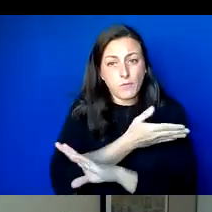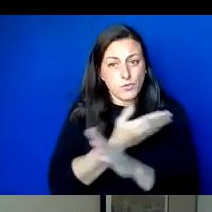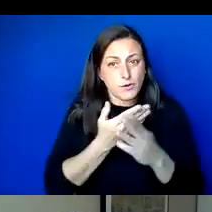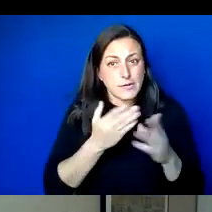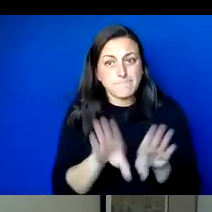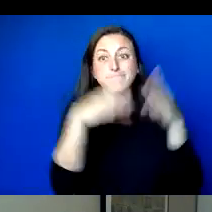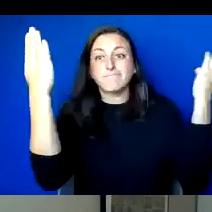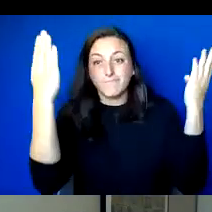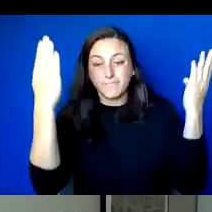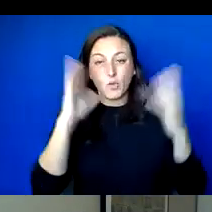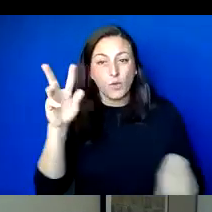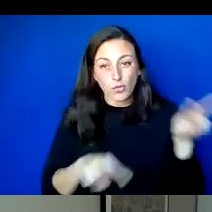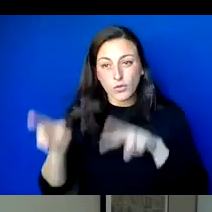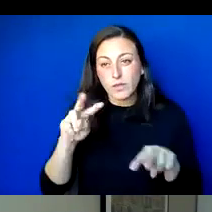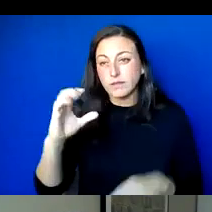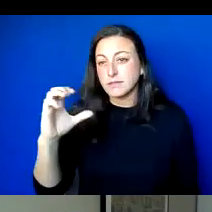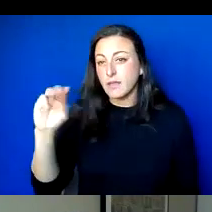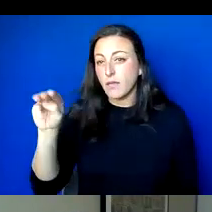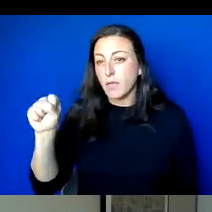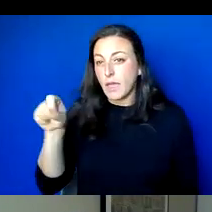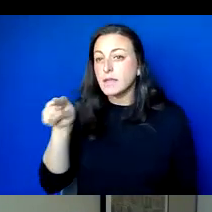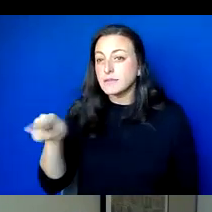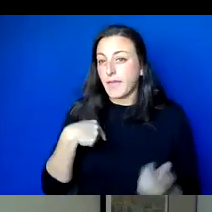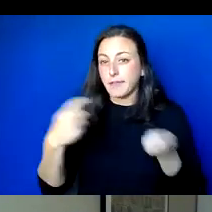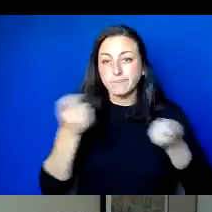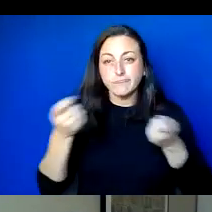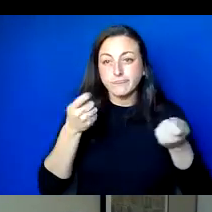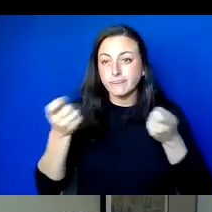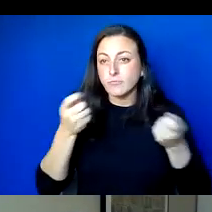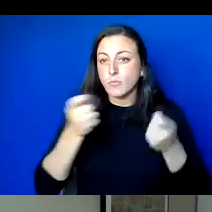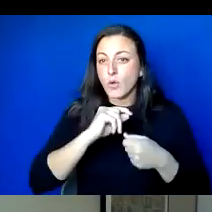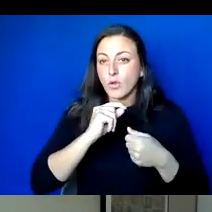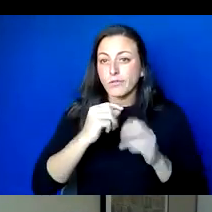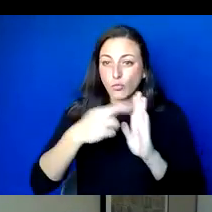CMS, which really does all the regulations for the skilled nursing facilities,